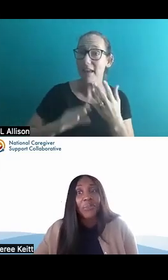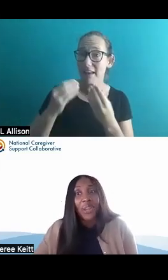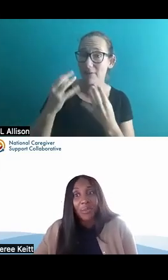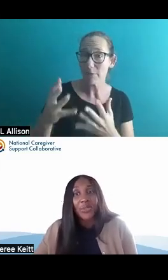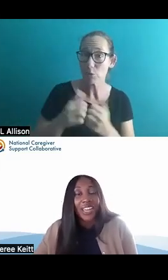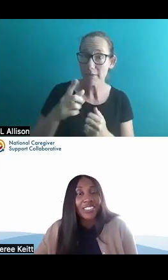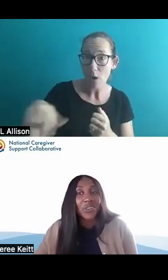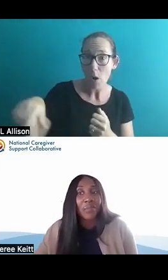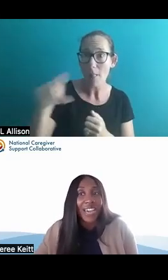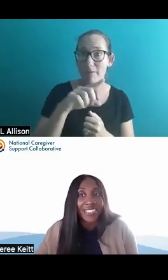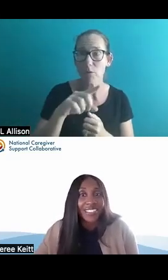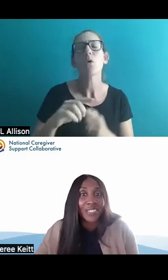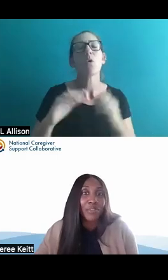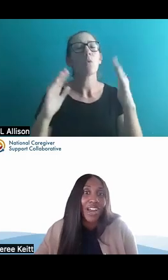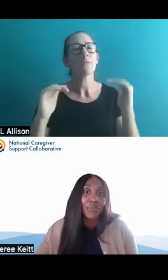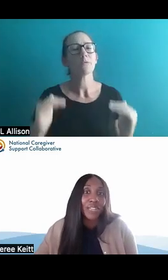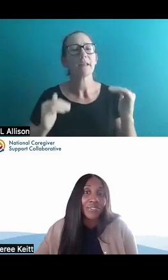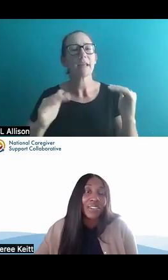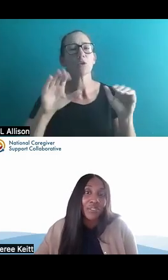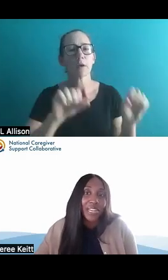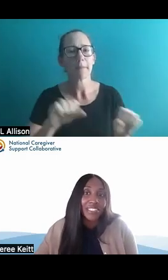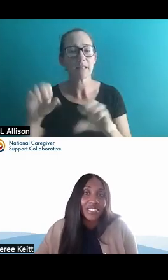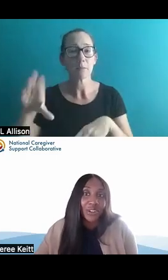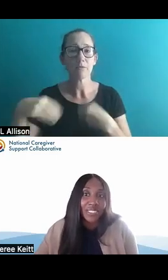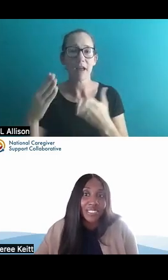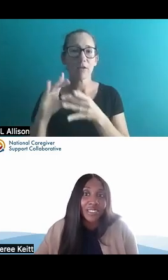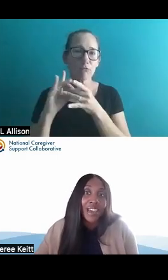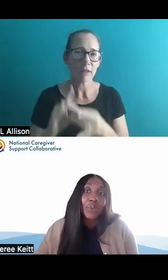we hope to enhance your capacity to provide relevant information and services,